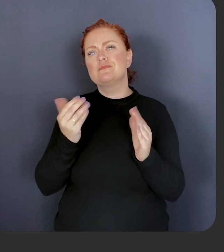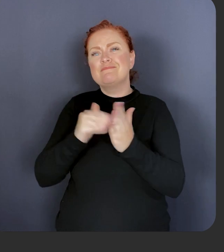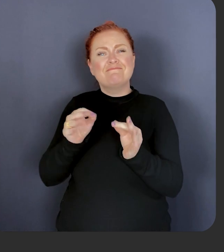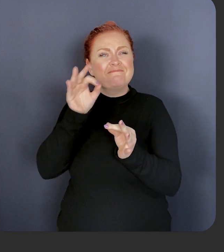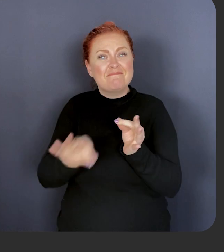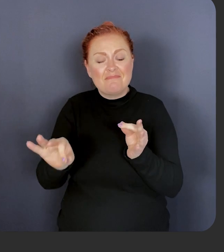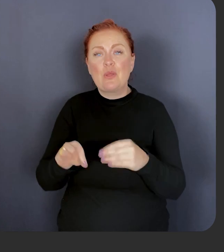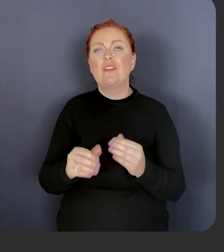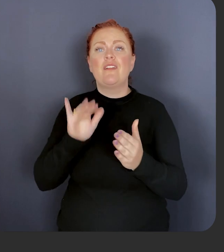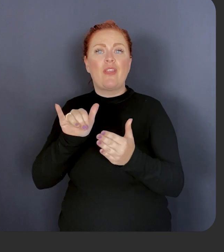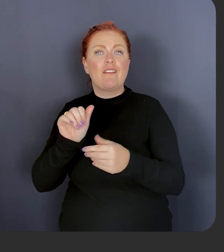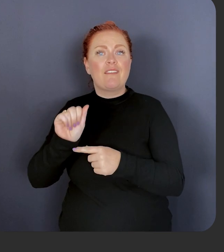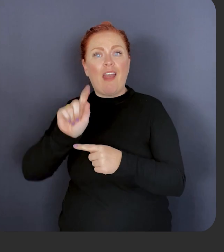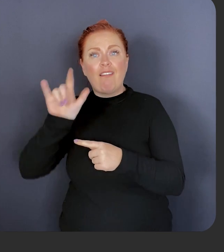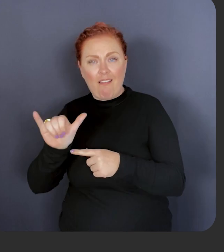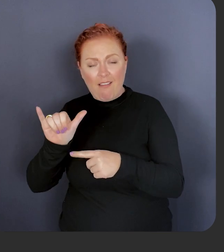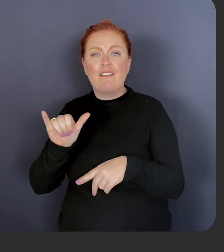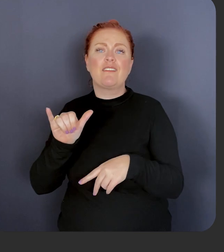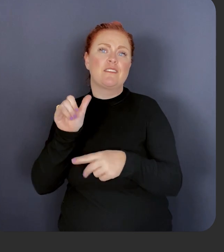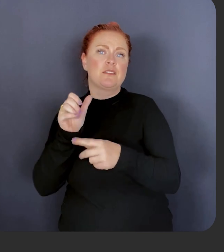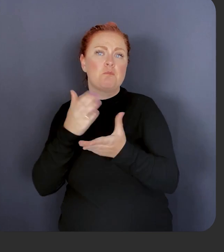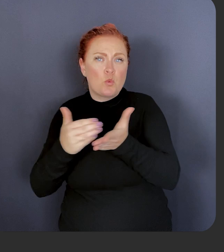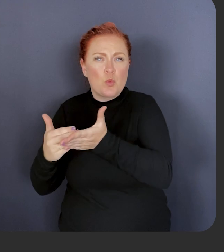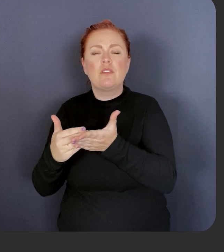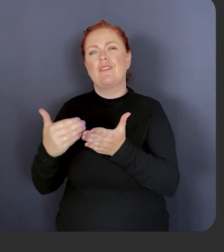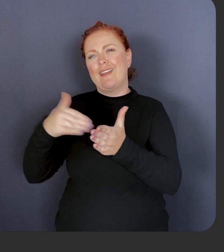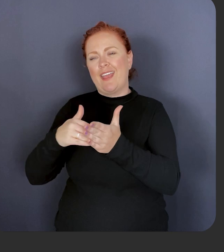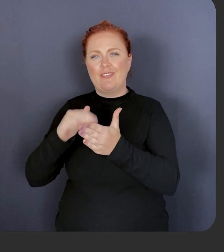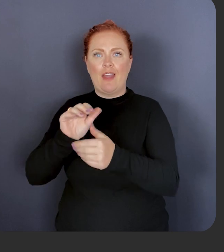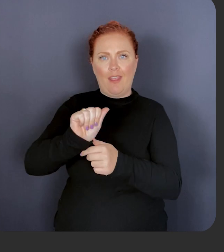So we're getting that A11Y module-- again, the shorthand for accessibility--